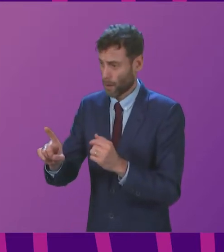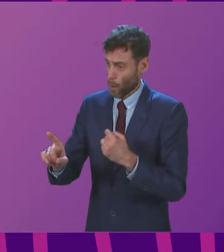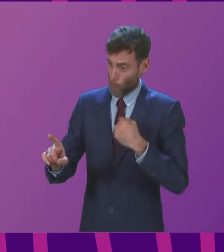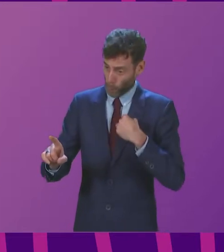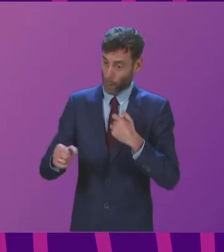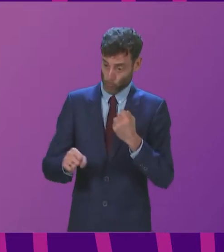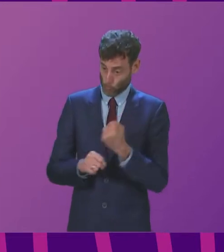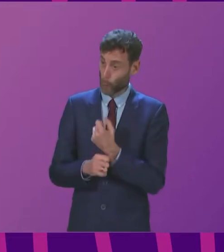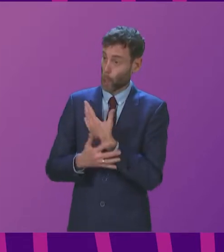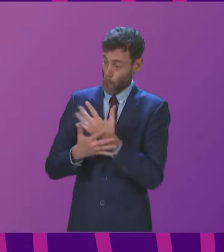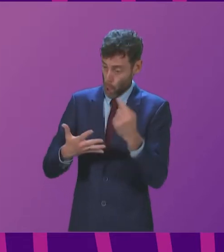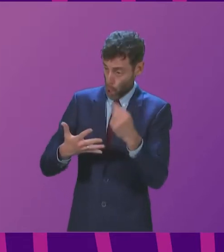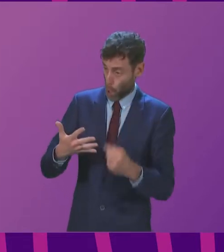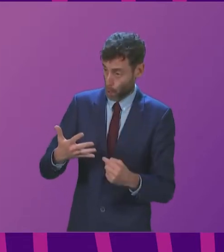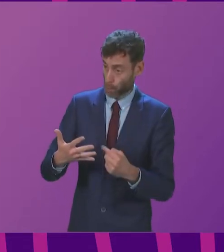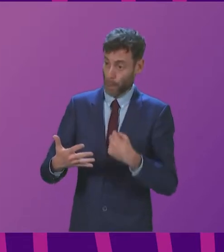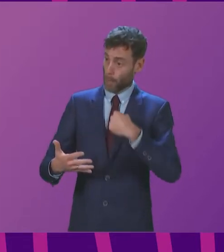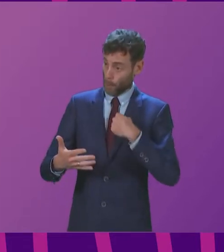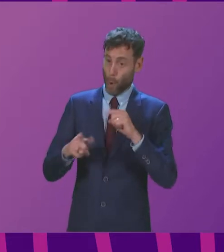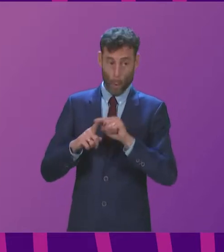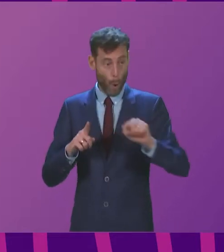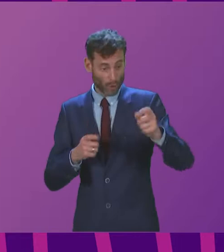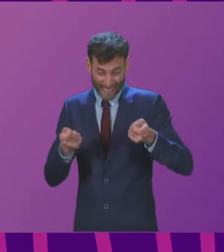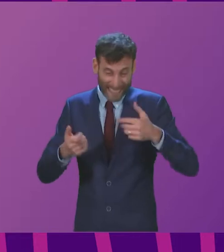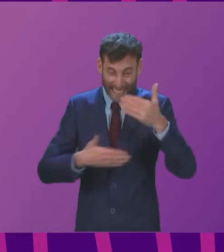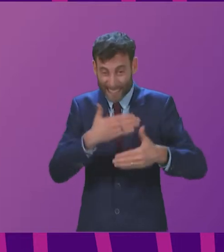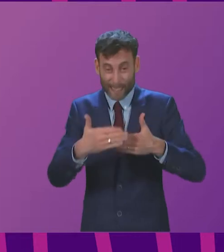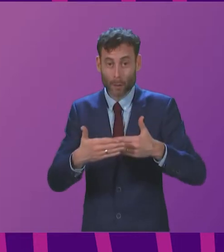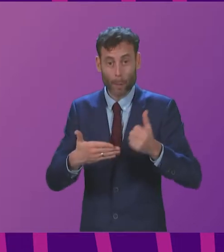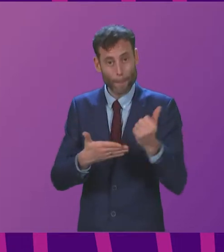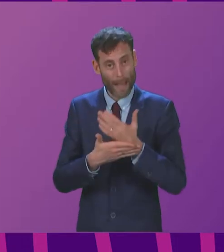deliver testing, vaccination and some of the excellent progress that we are seeing.